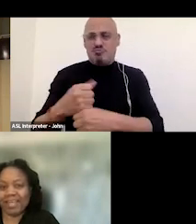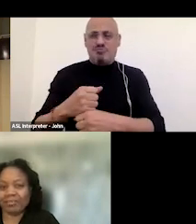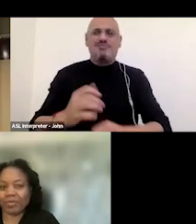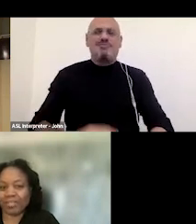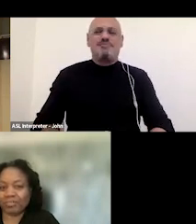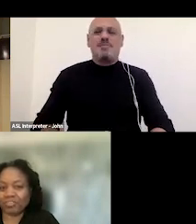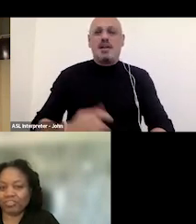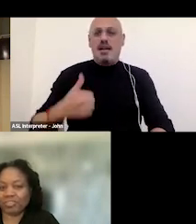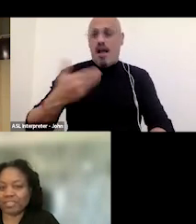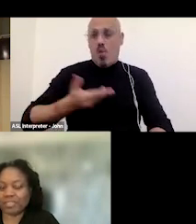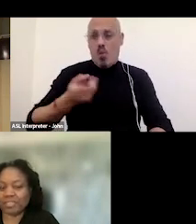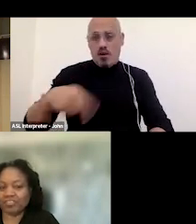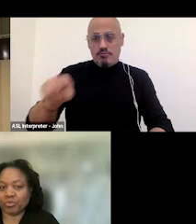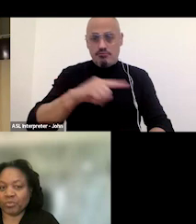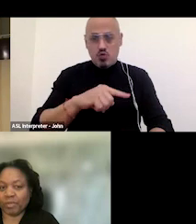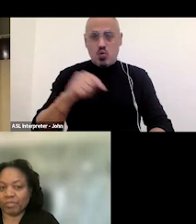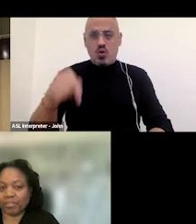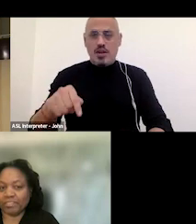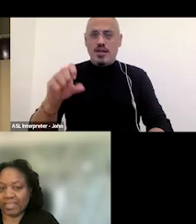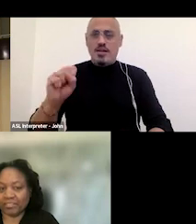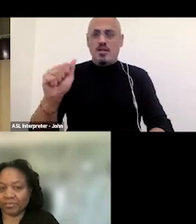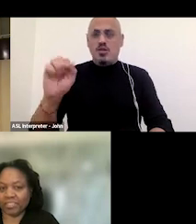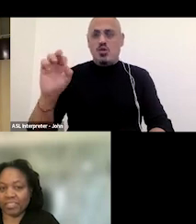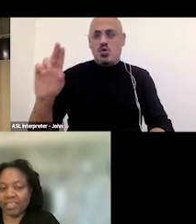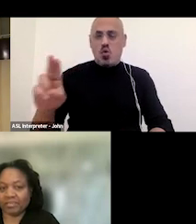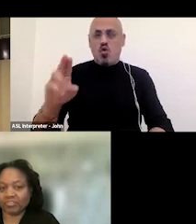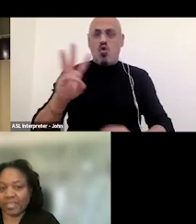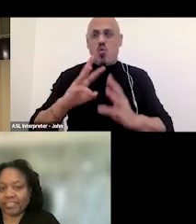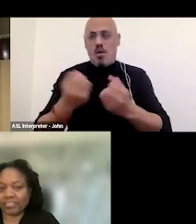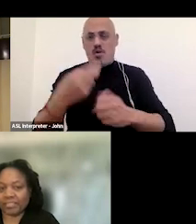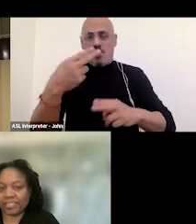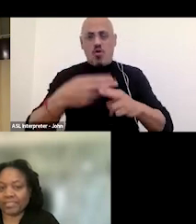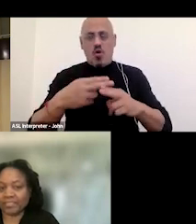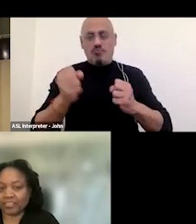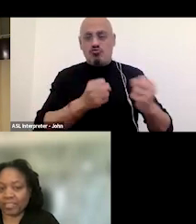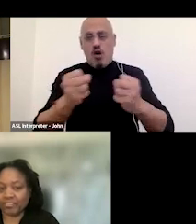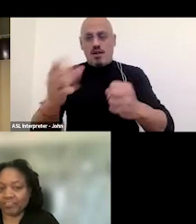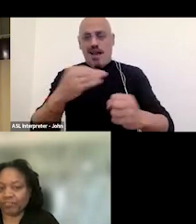I welcome you to this SOAR webinar titled Strategies and Consideration